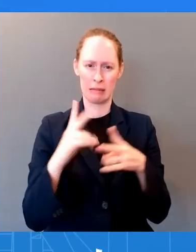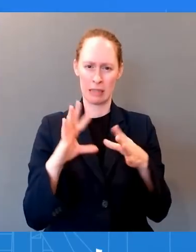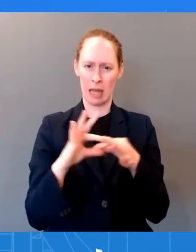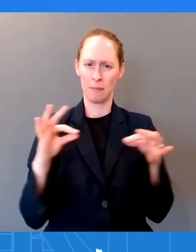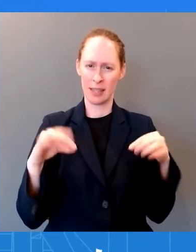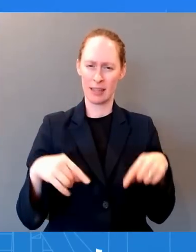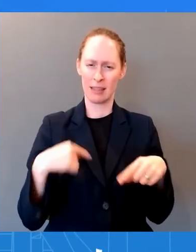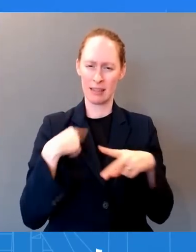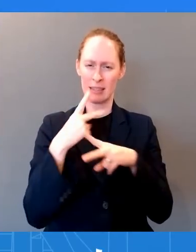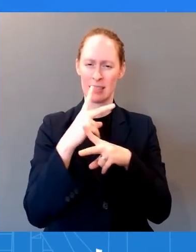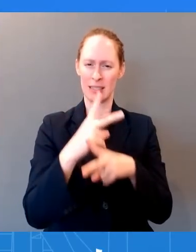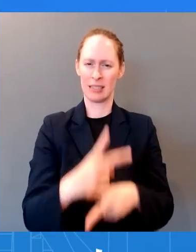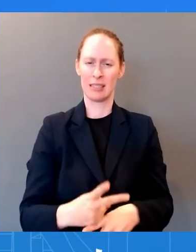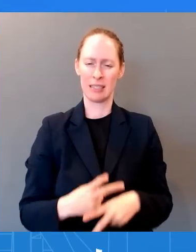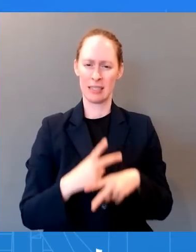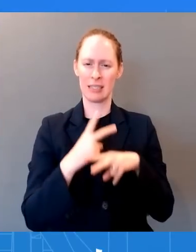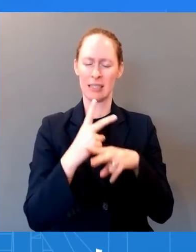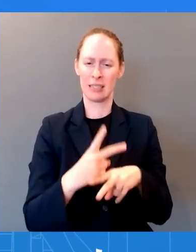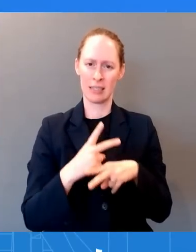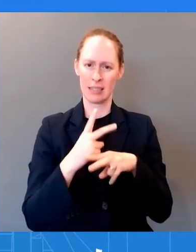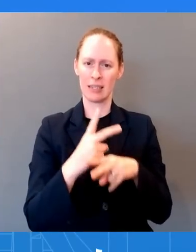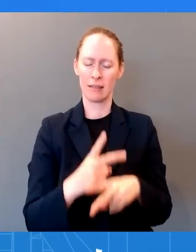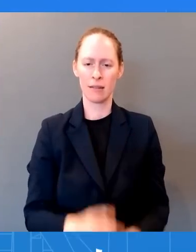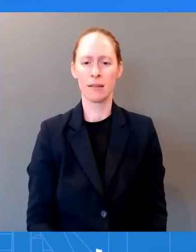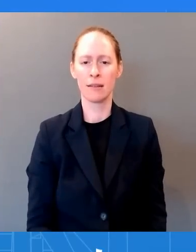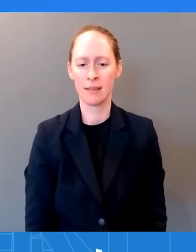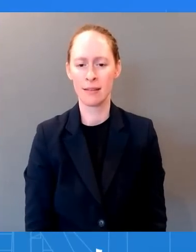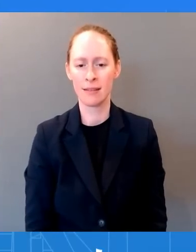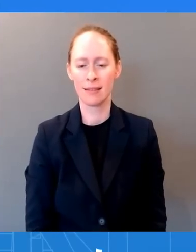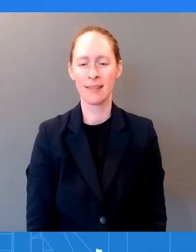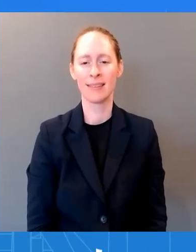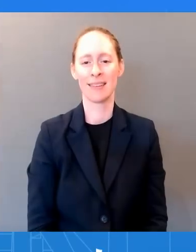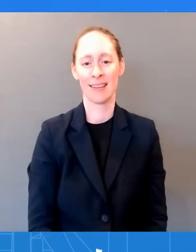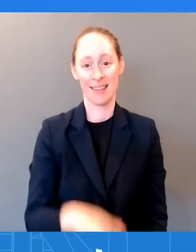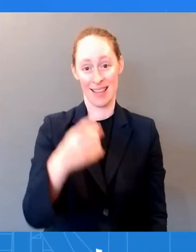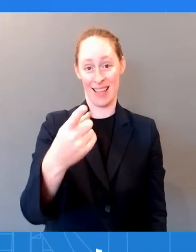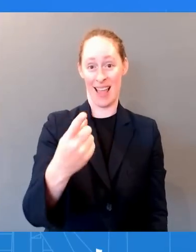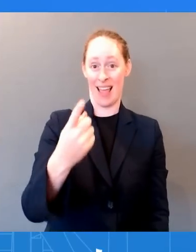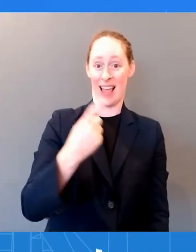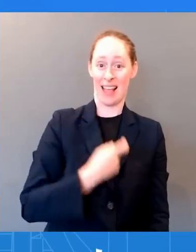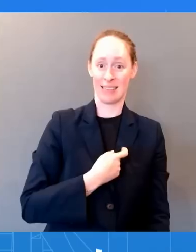it is really -- the question that you're asking me is related to everything that is happening currently right now